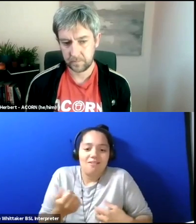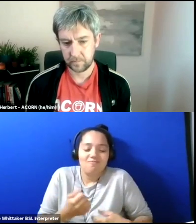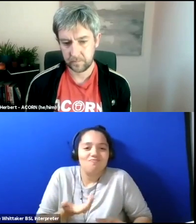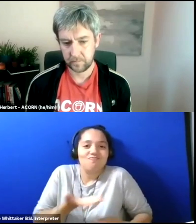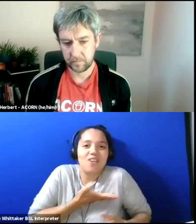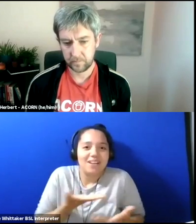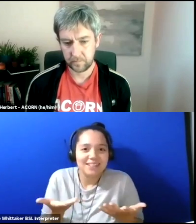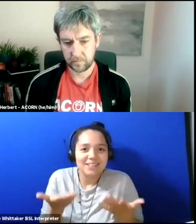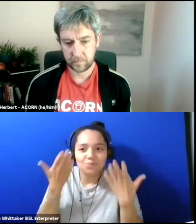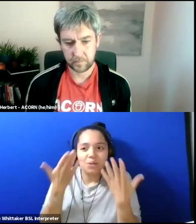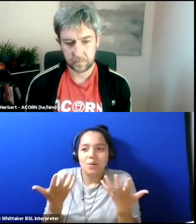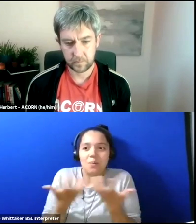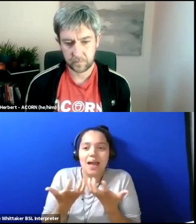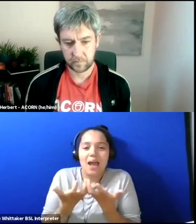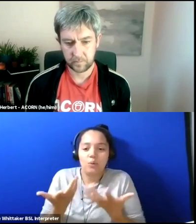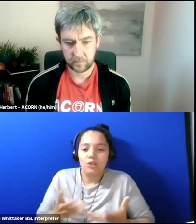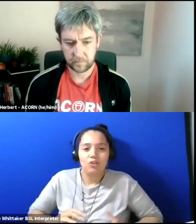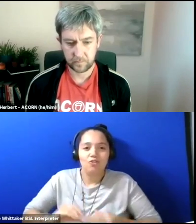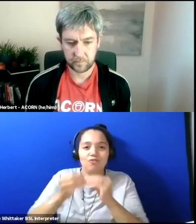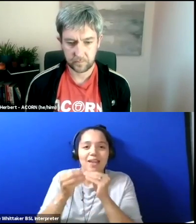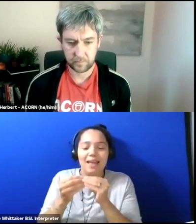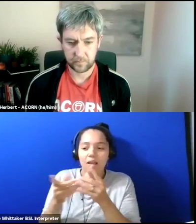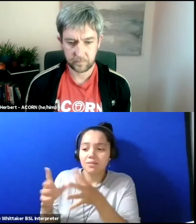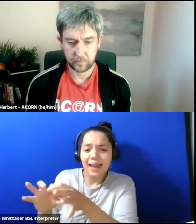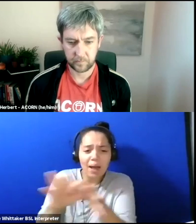how to create these networks, really.